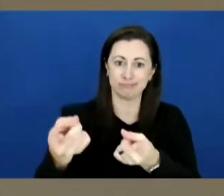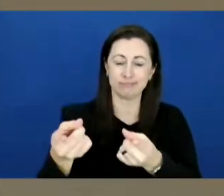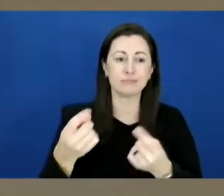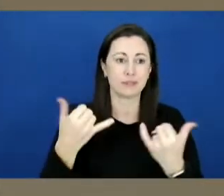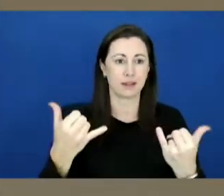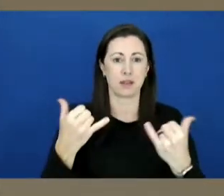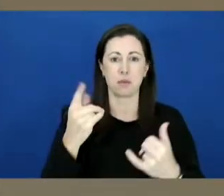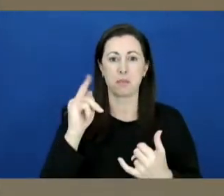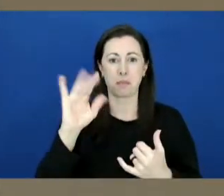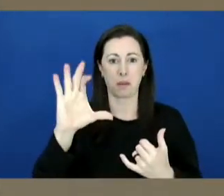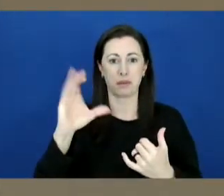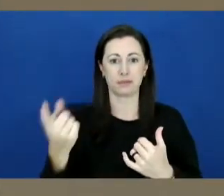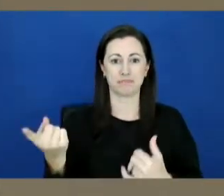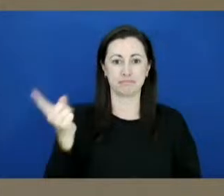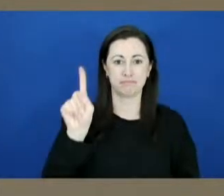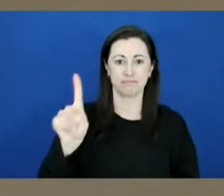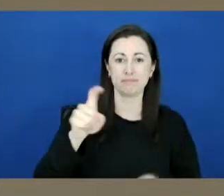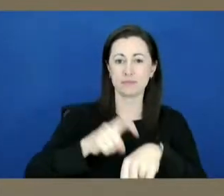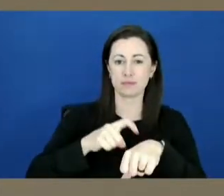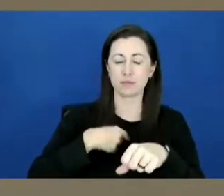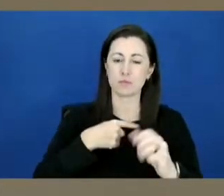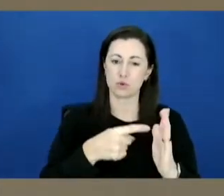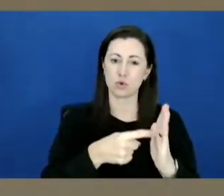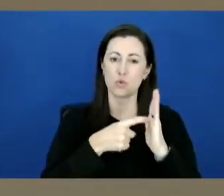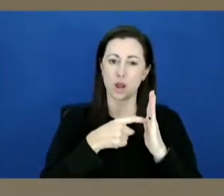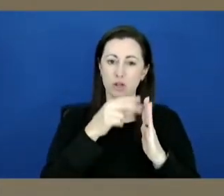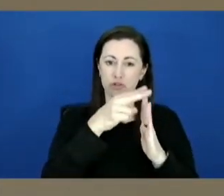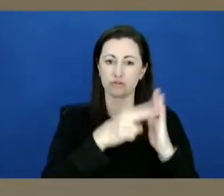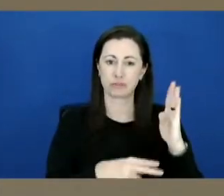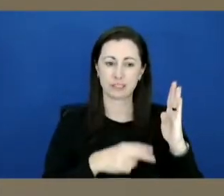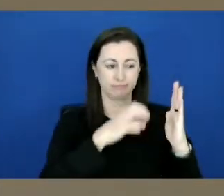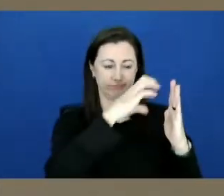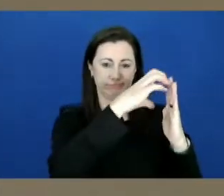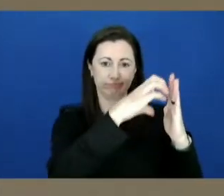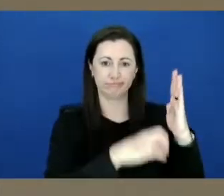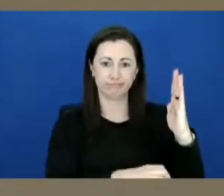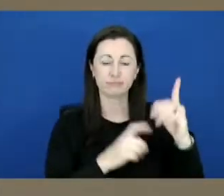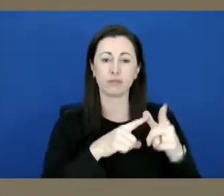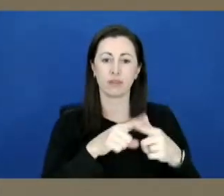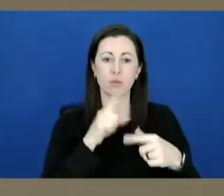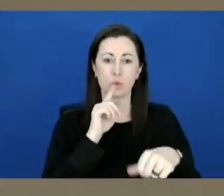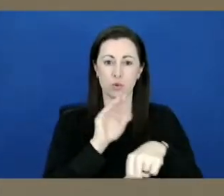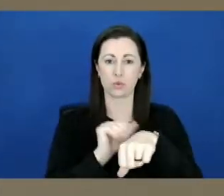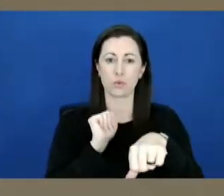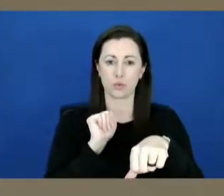WE'RE GOING TO MOVE TO OUR